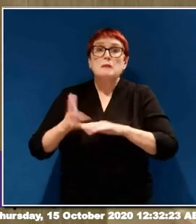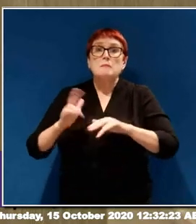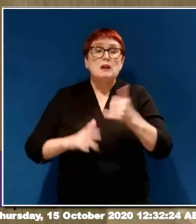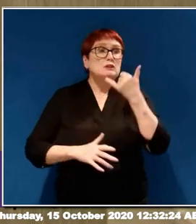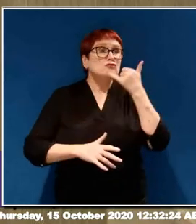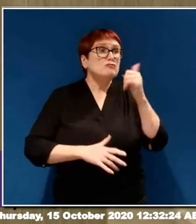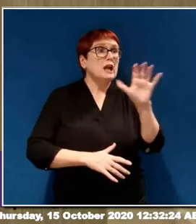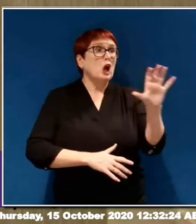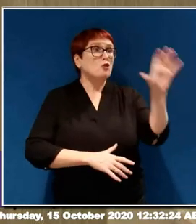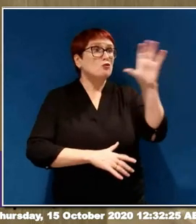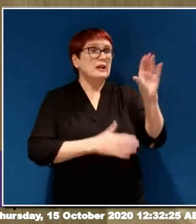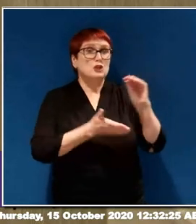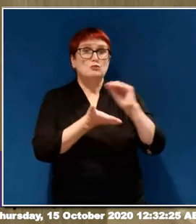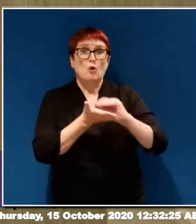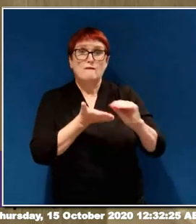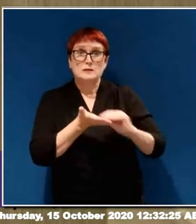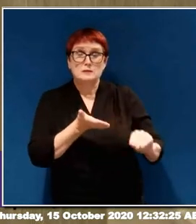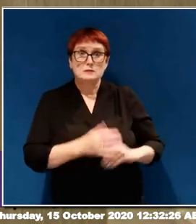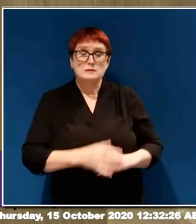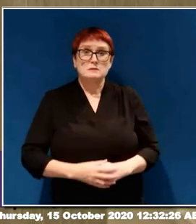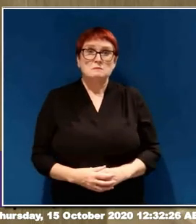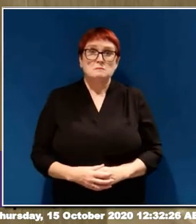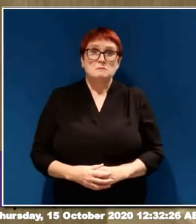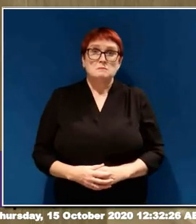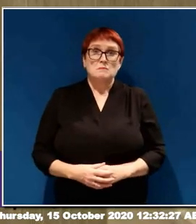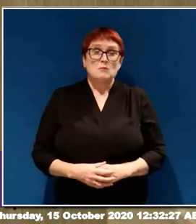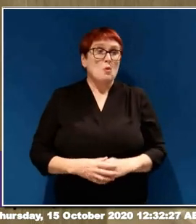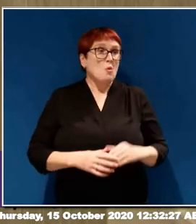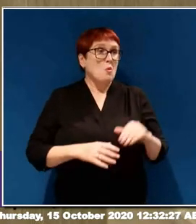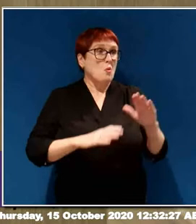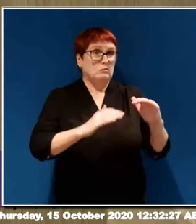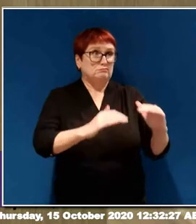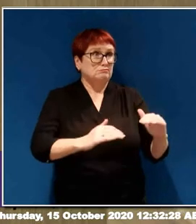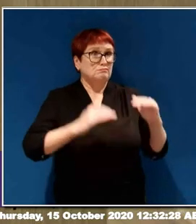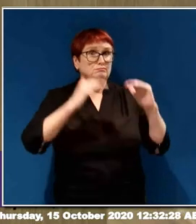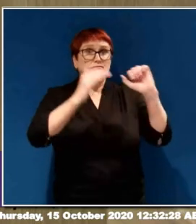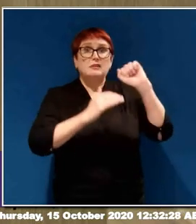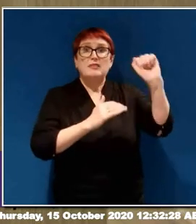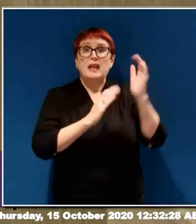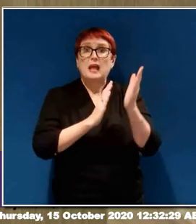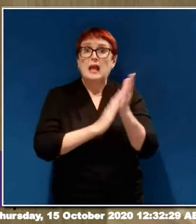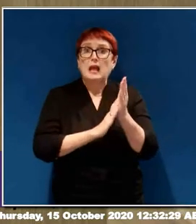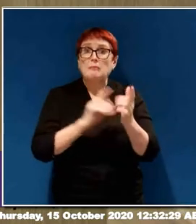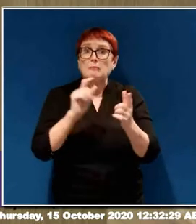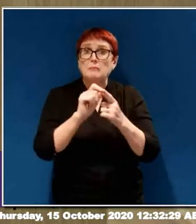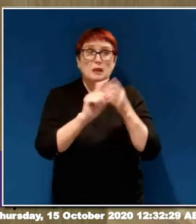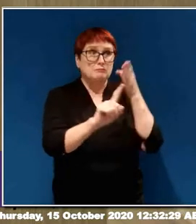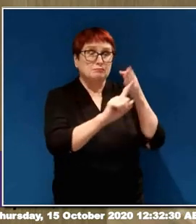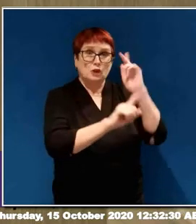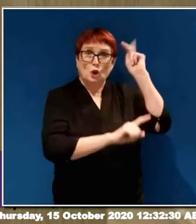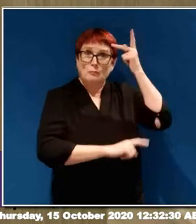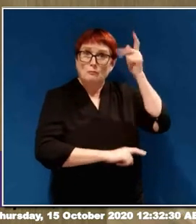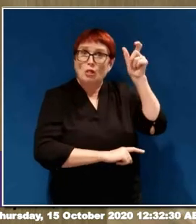They may bypass the Region and go to their local Member. It varies. It varies, OK.